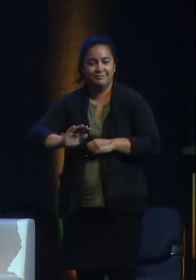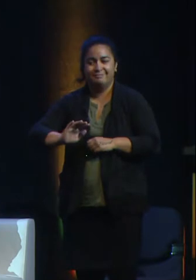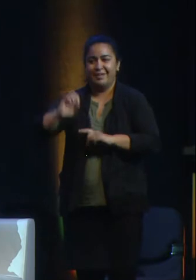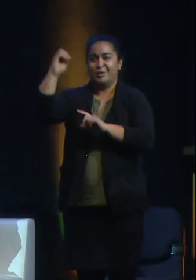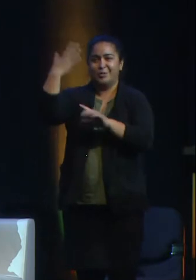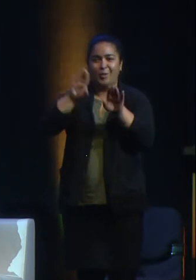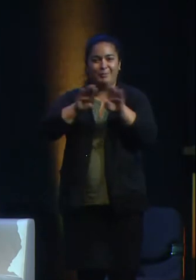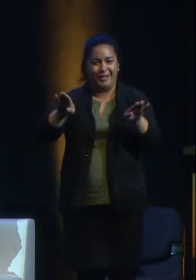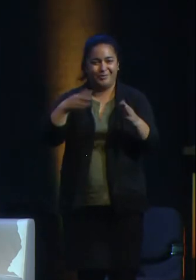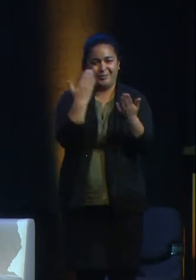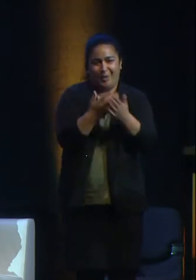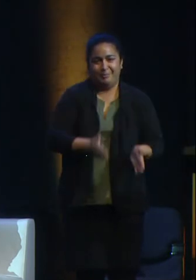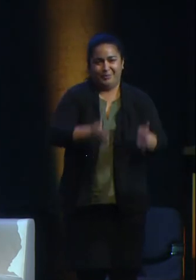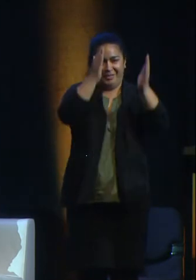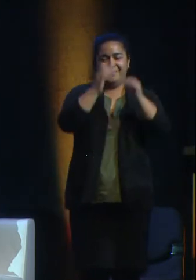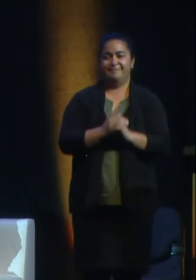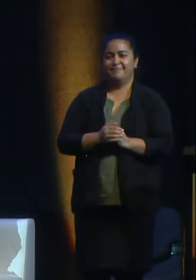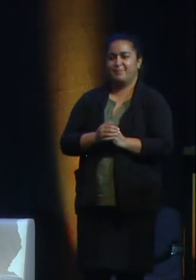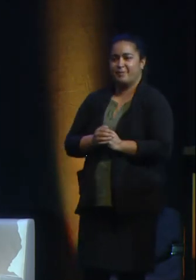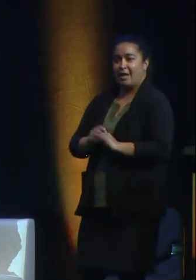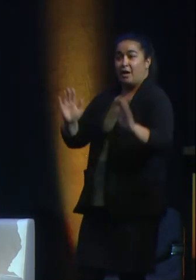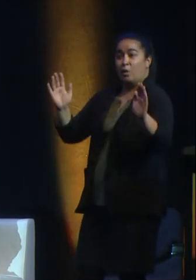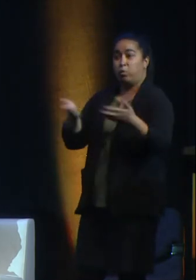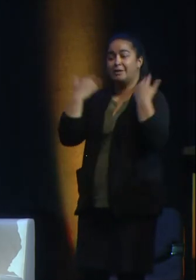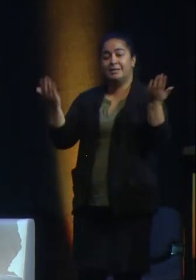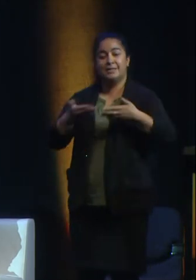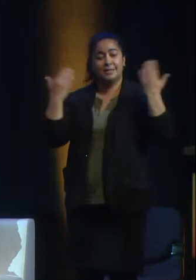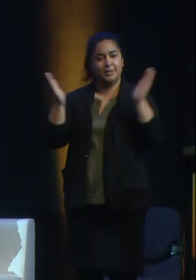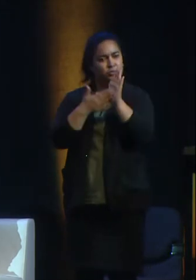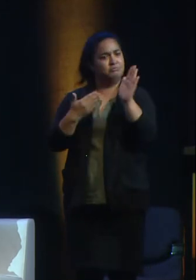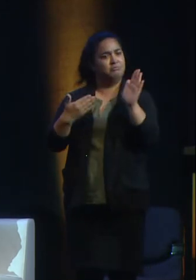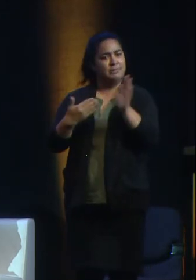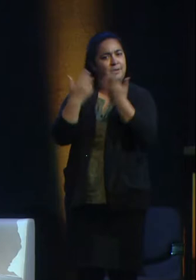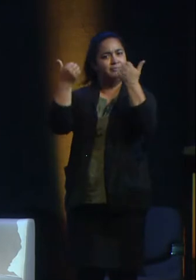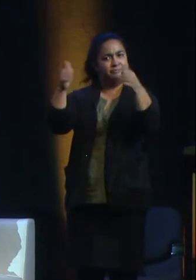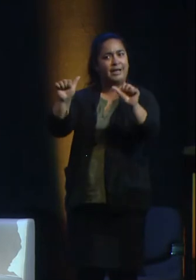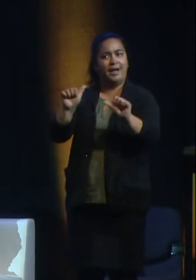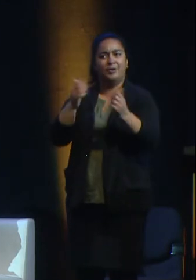Wind - New Zealand has already proven that you can generate electricity from wind without